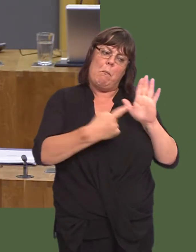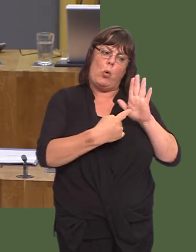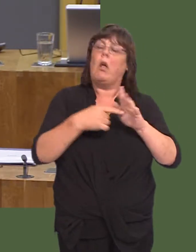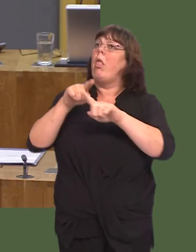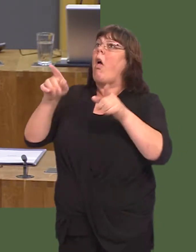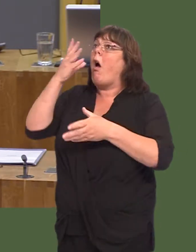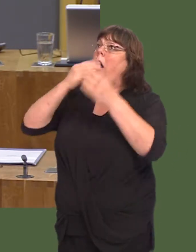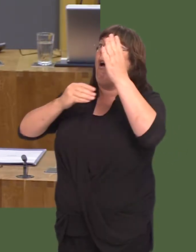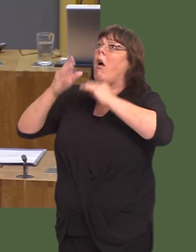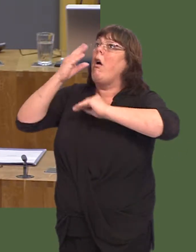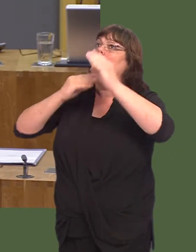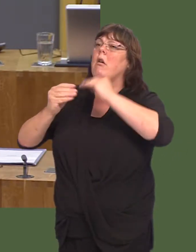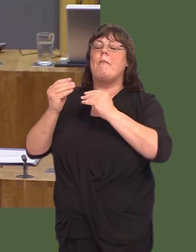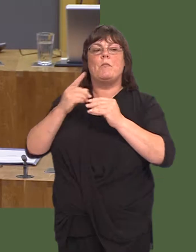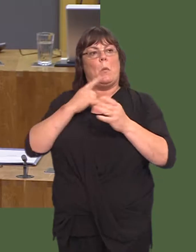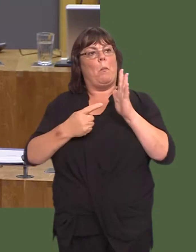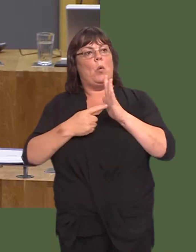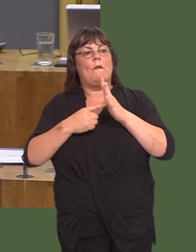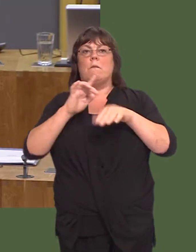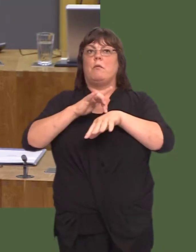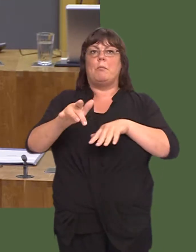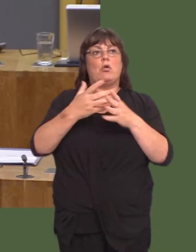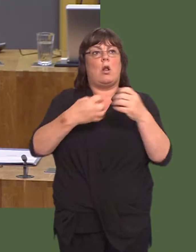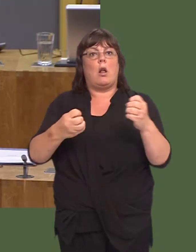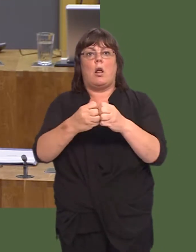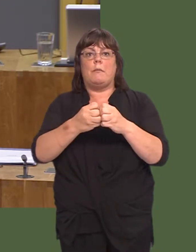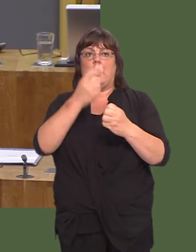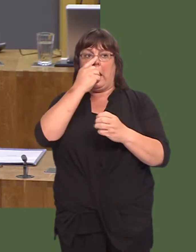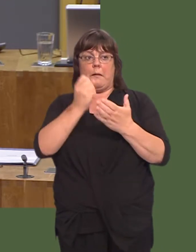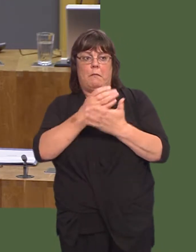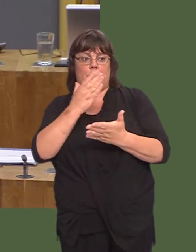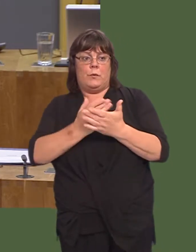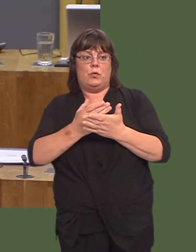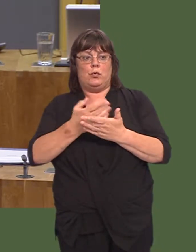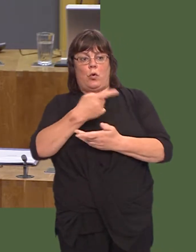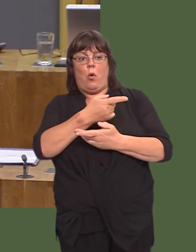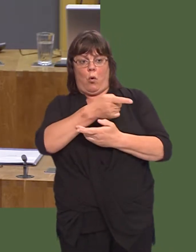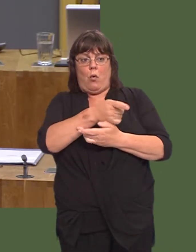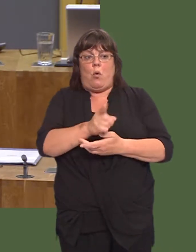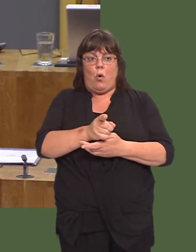Ac, felly, mae yna rÙl hollbwysig i glybiau proffesiynol ynglyn ‚ sicrhau ein bod niín